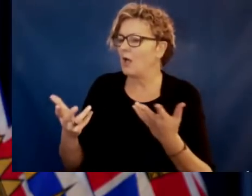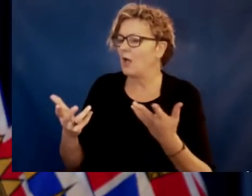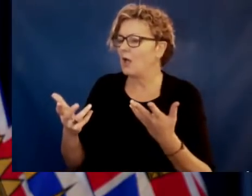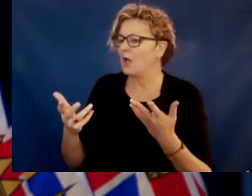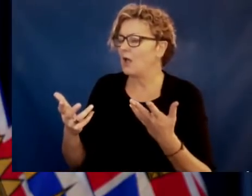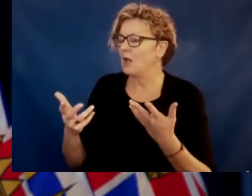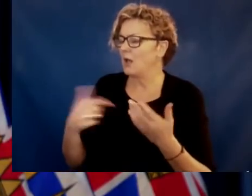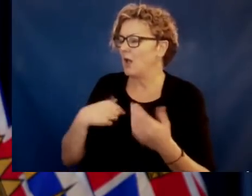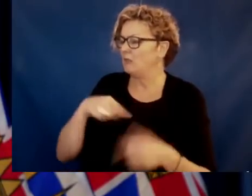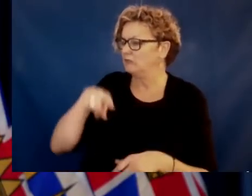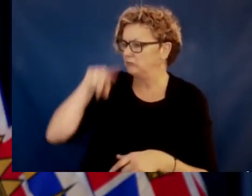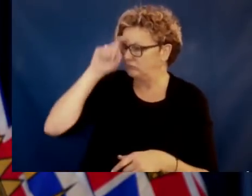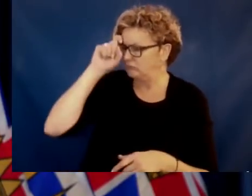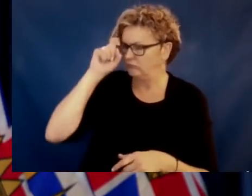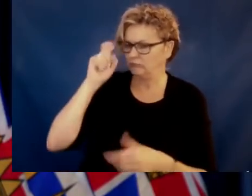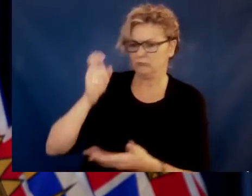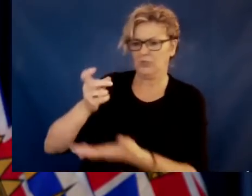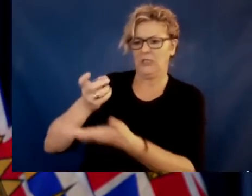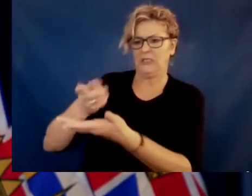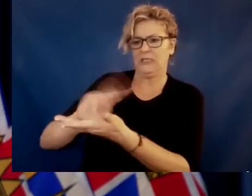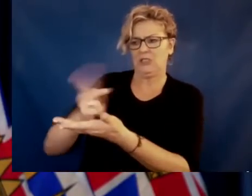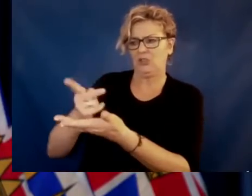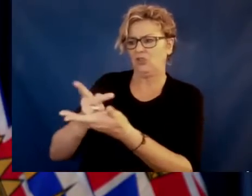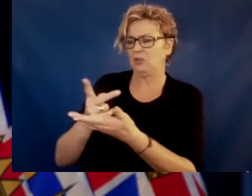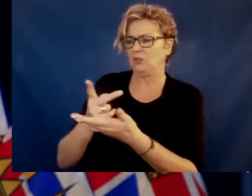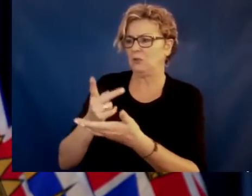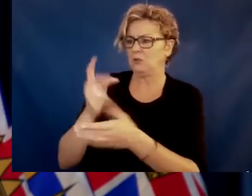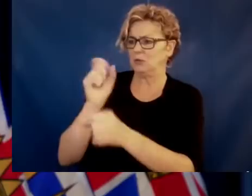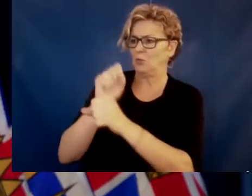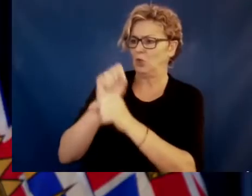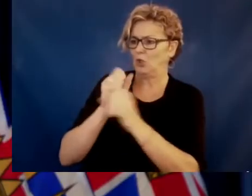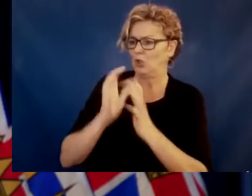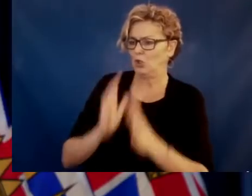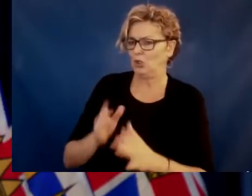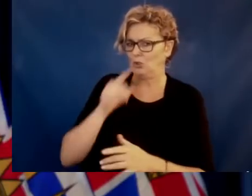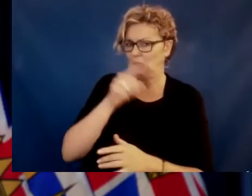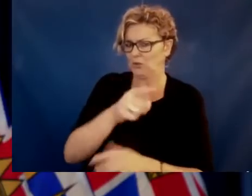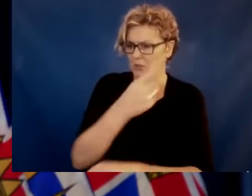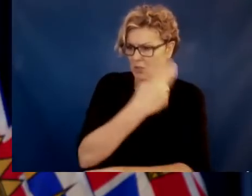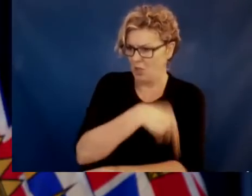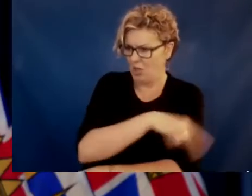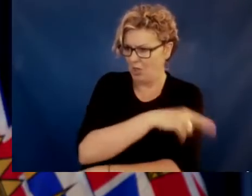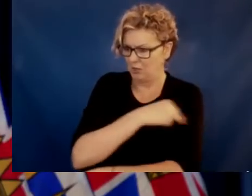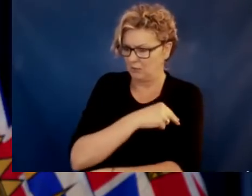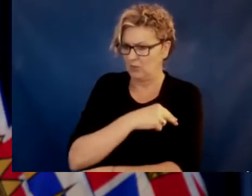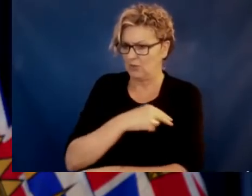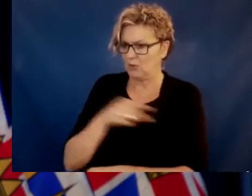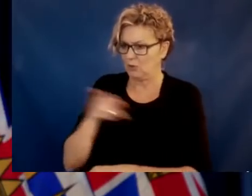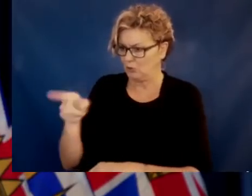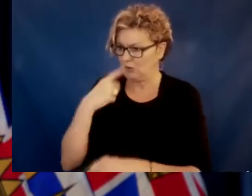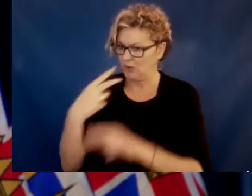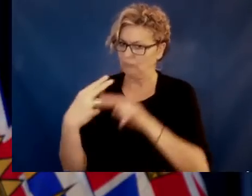considered an outbreak or an outbreak among health care workers? DR BONNIE HENRY: